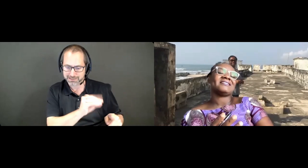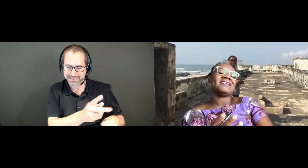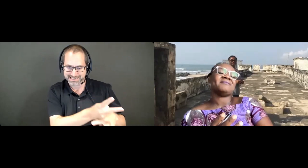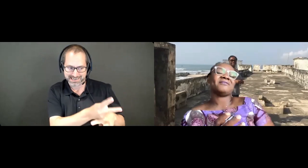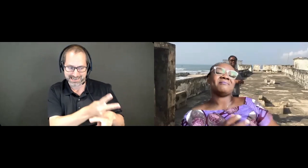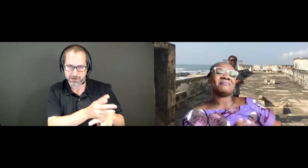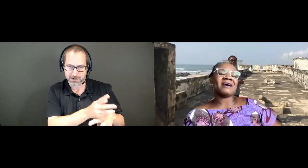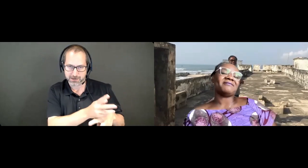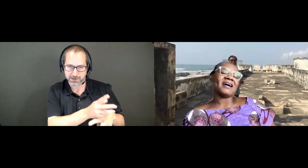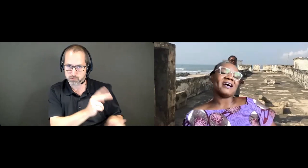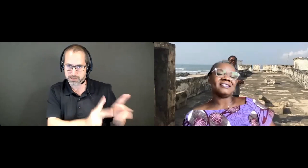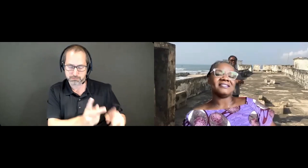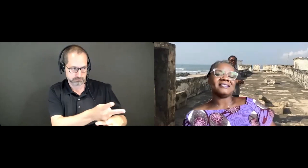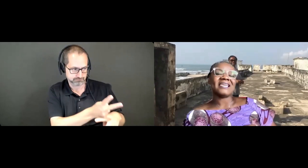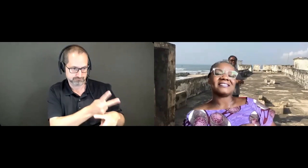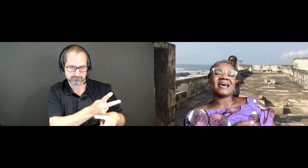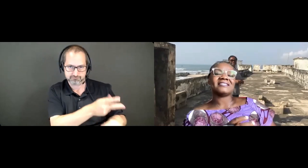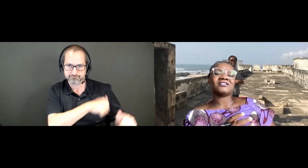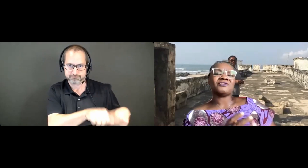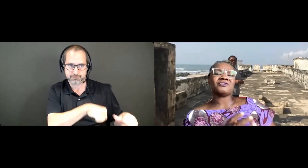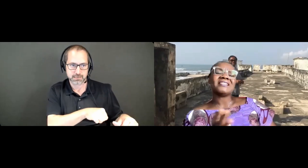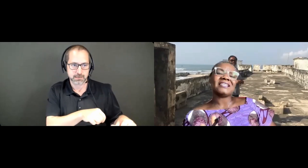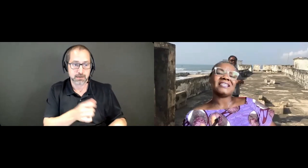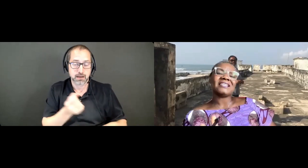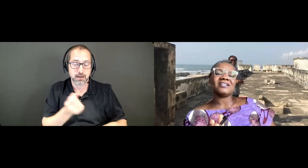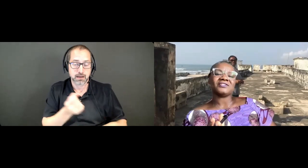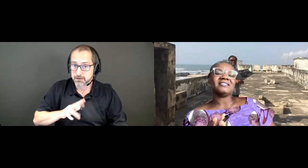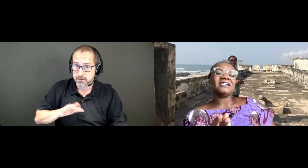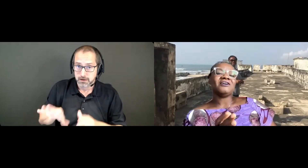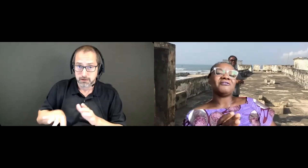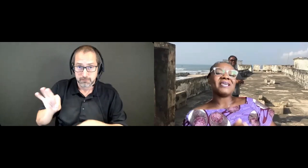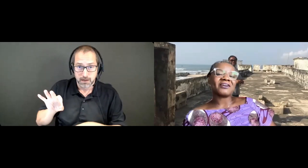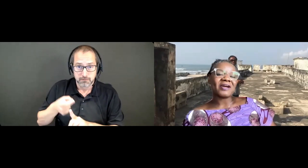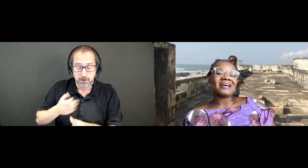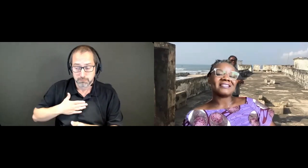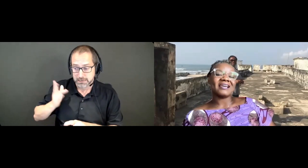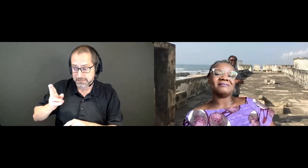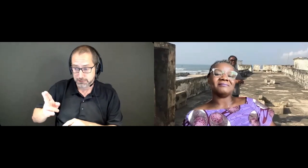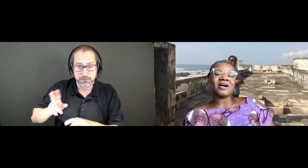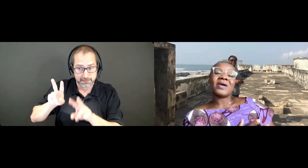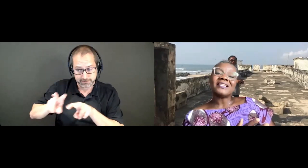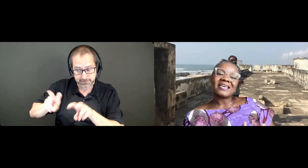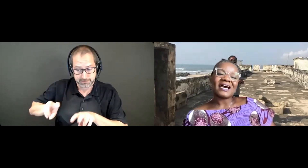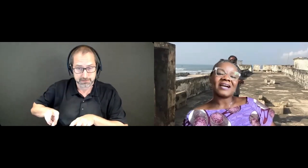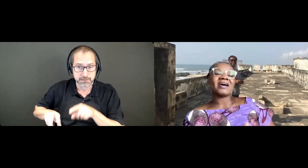statement from my finding states that during the 1900s, from their Accra asylum, when the Accra